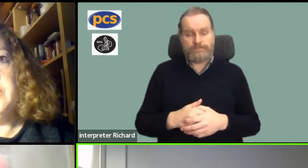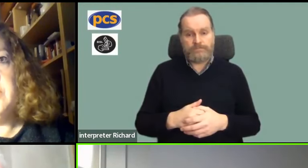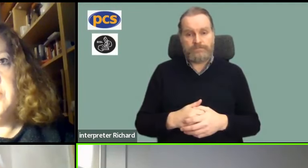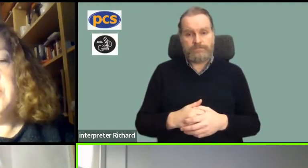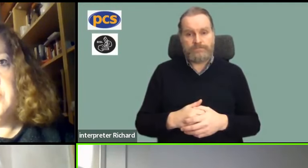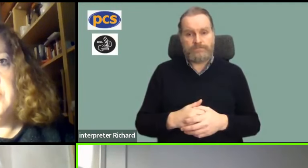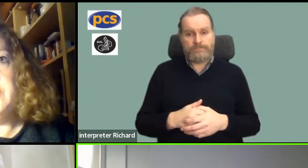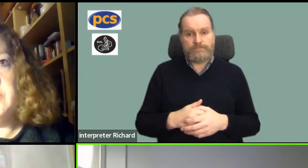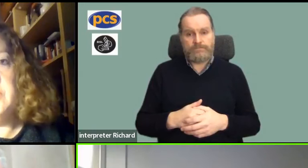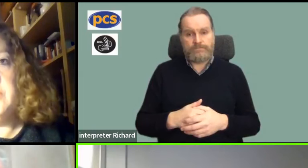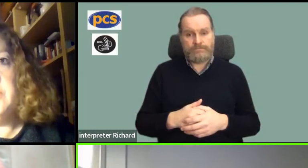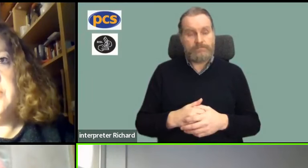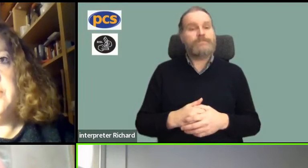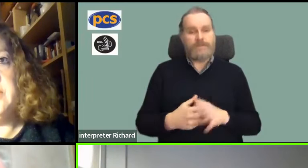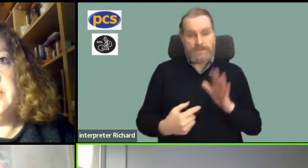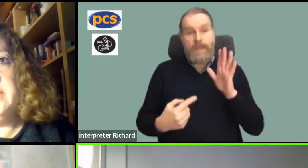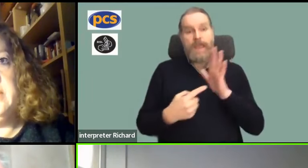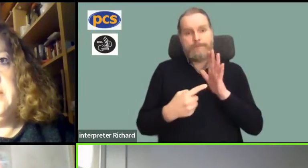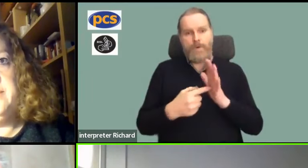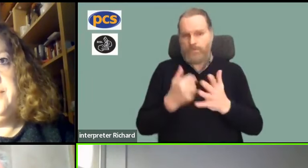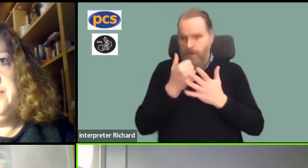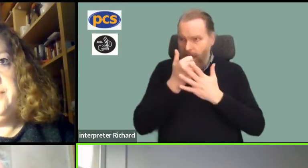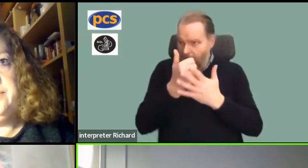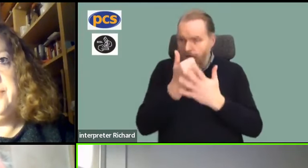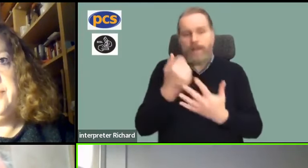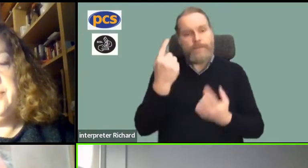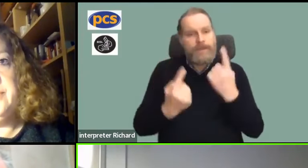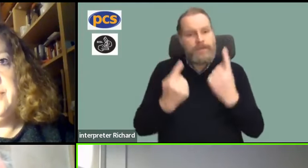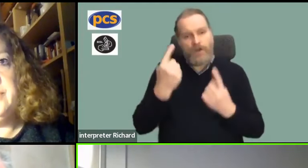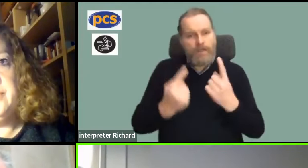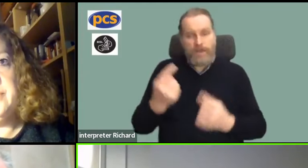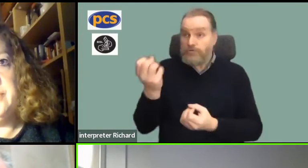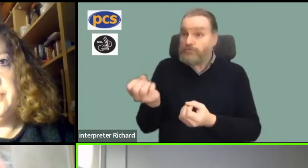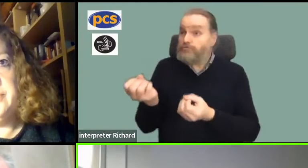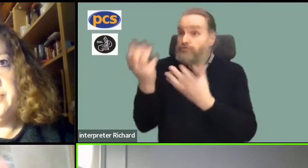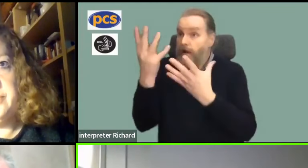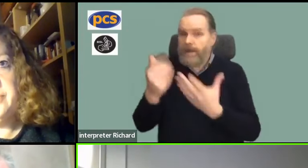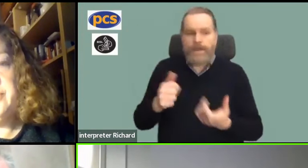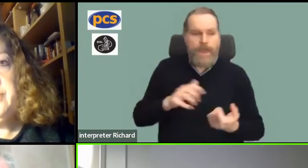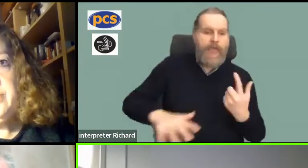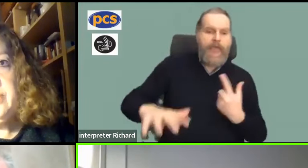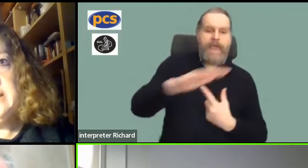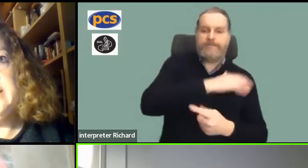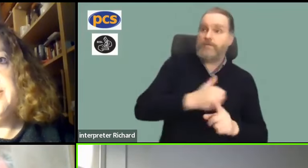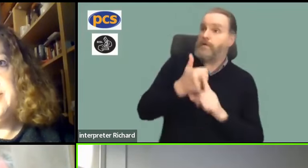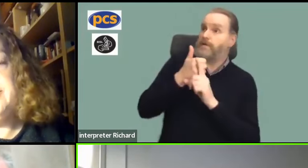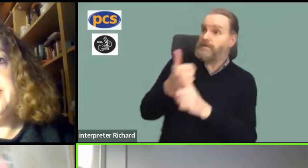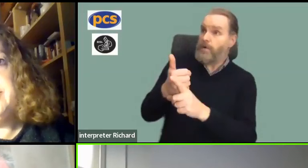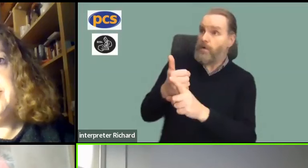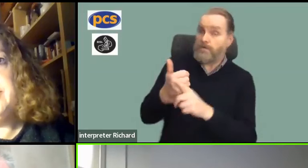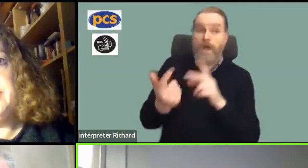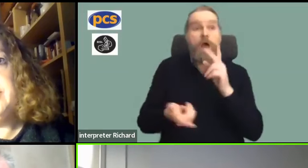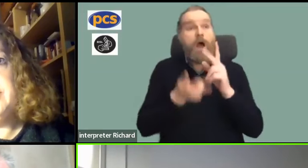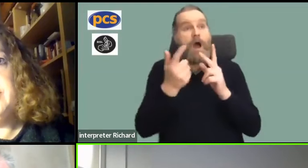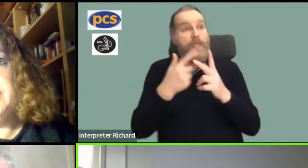, when the when the the next people go out on strike they'll be showing those signs of software darity 10 times darity 10 times over, because